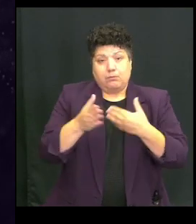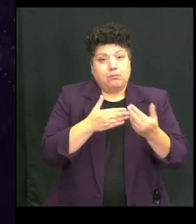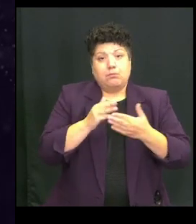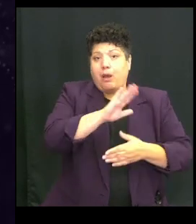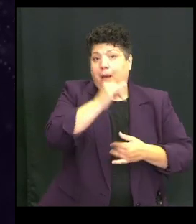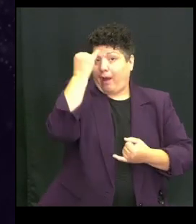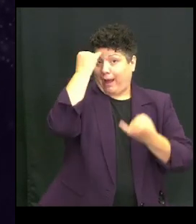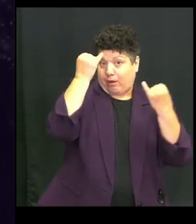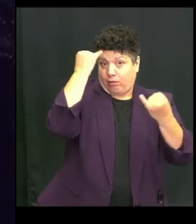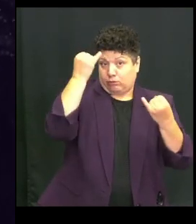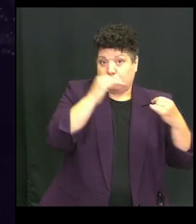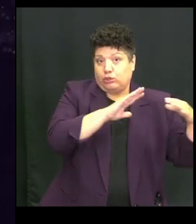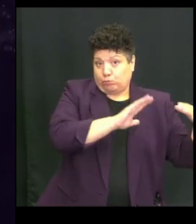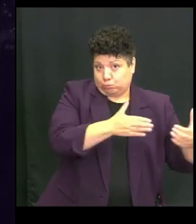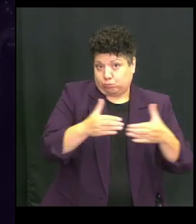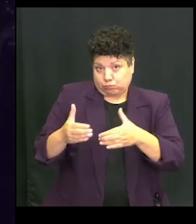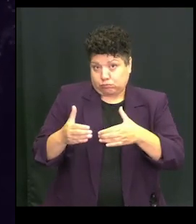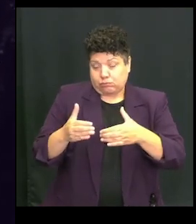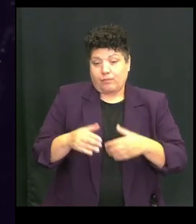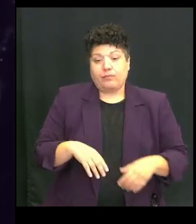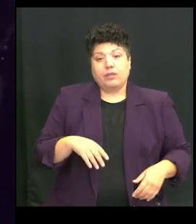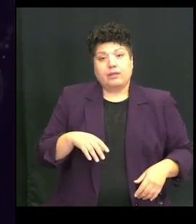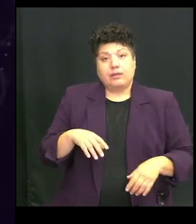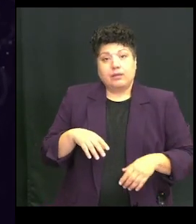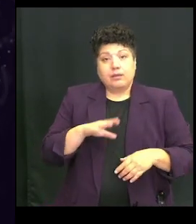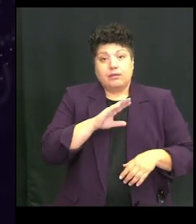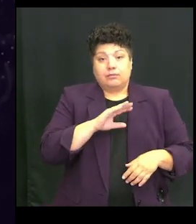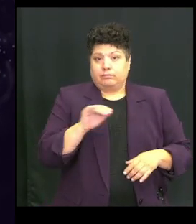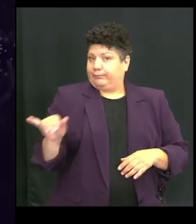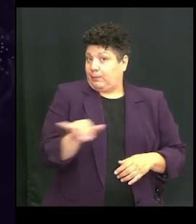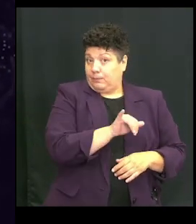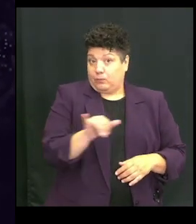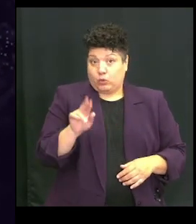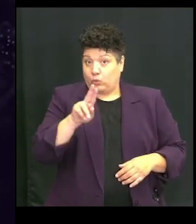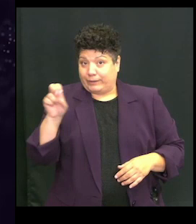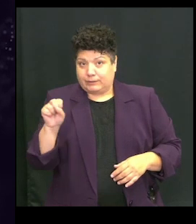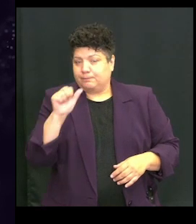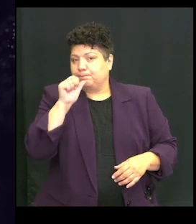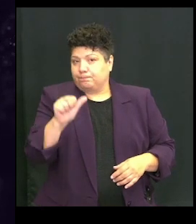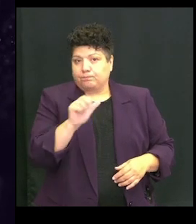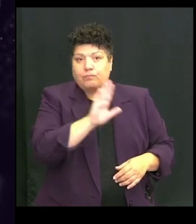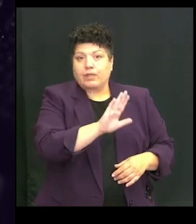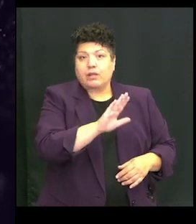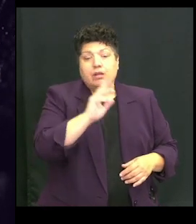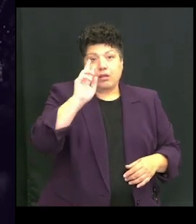And unlike in the US, we see no growing gulf of democratic satisfaction